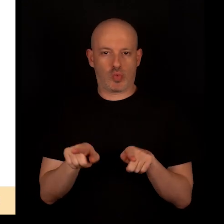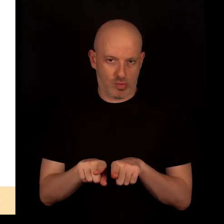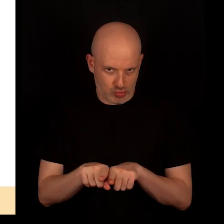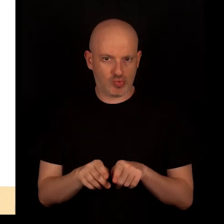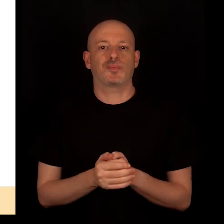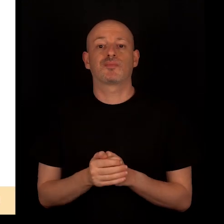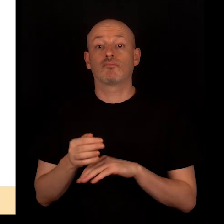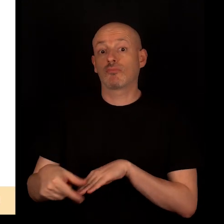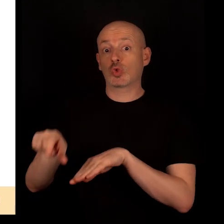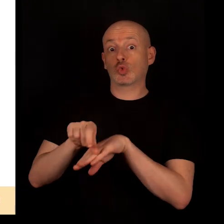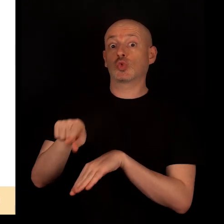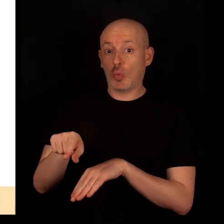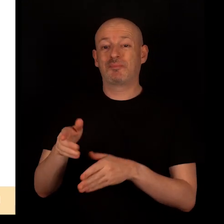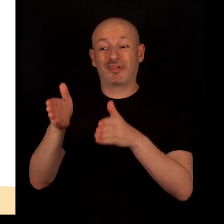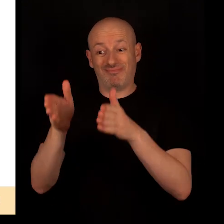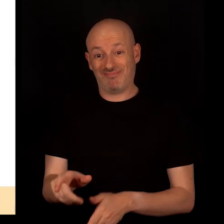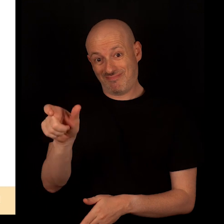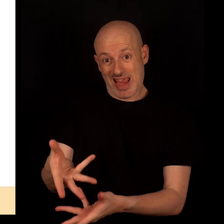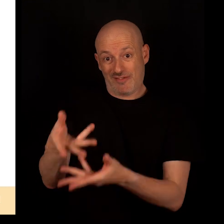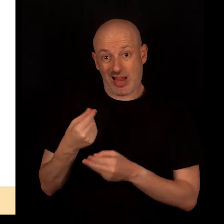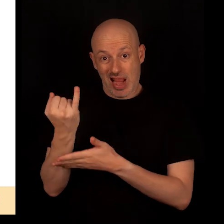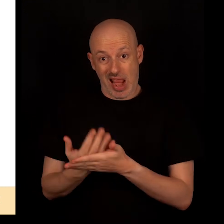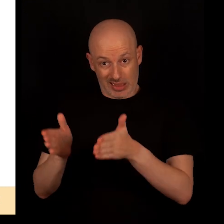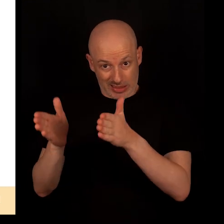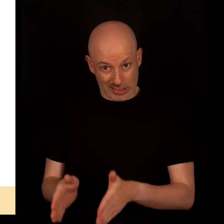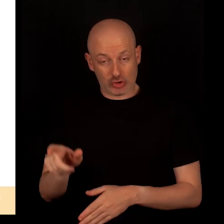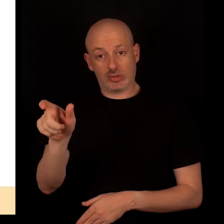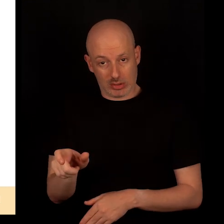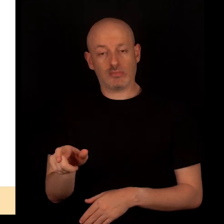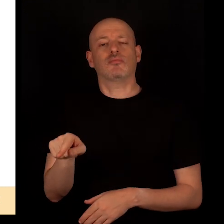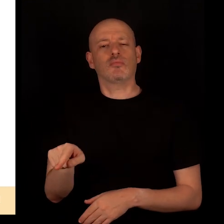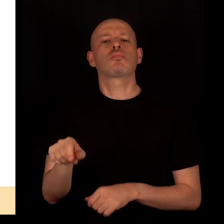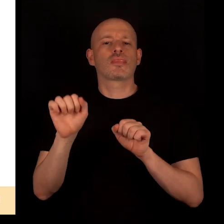And on top of that, the resident, the invited artist, can also have